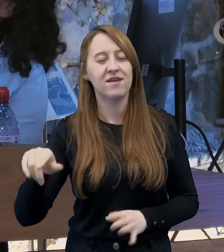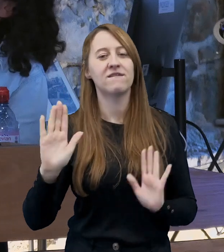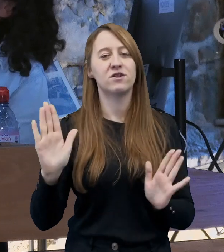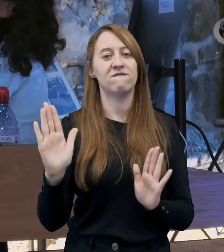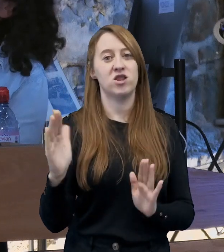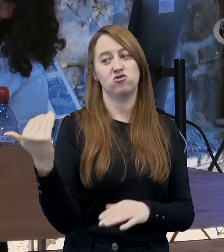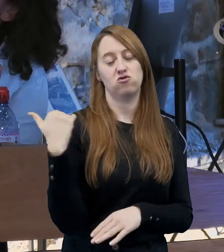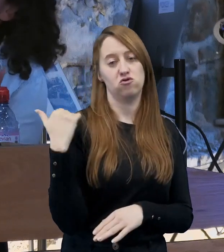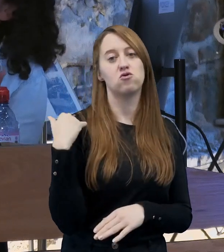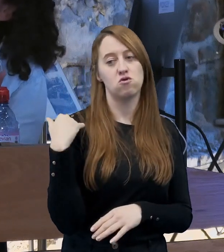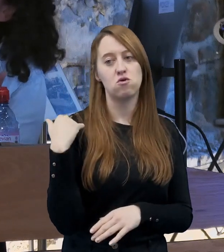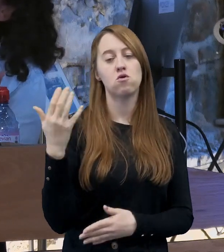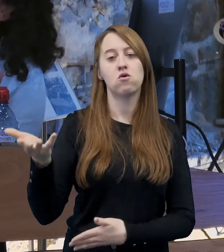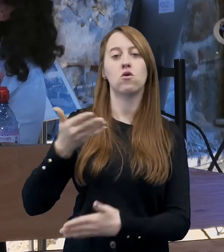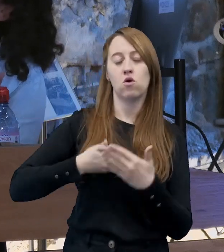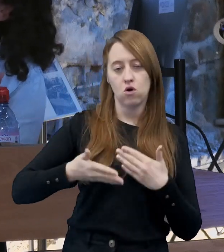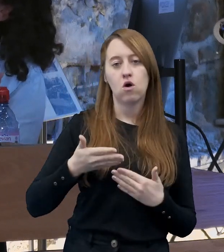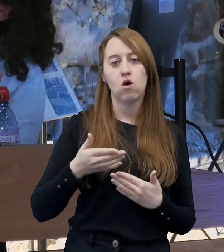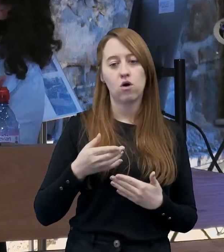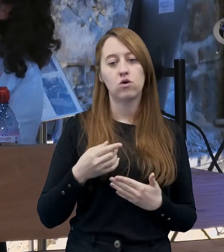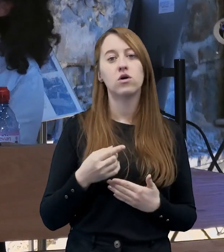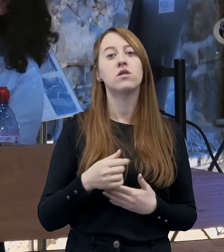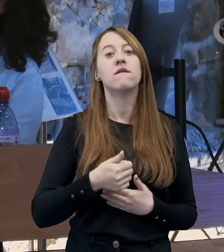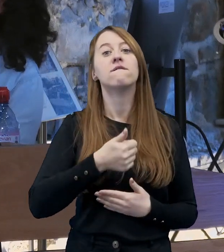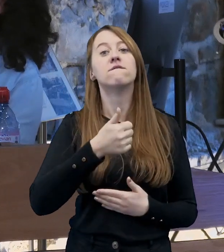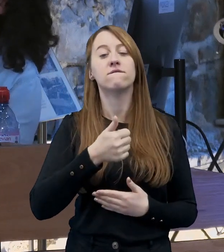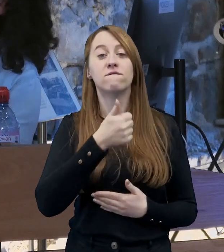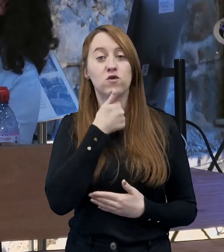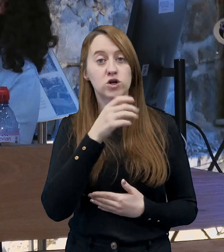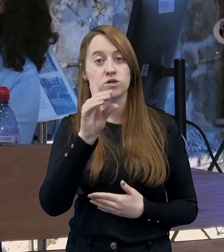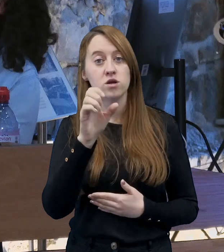me on to the fact that the first sitting of the Irish Dáil in